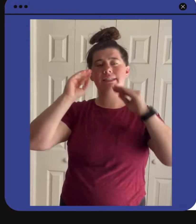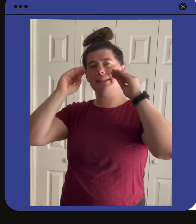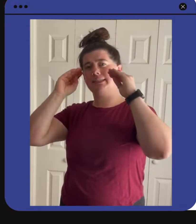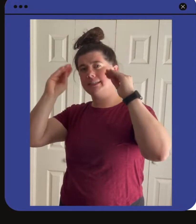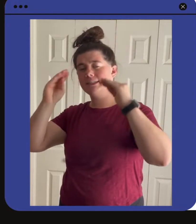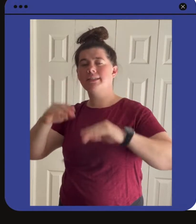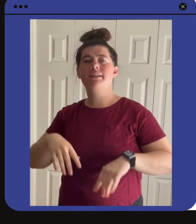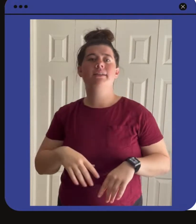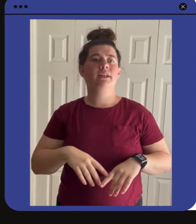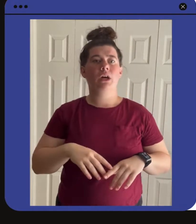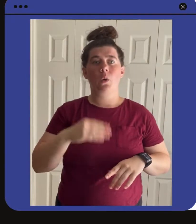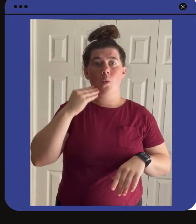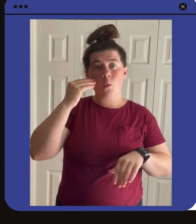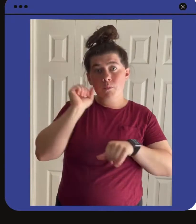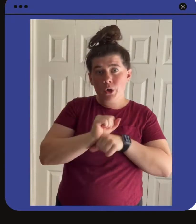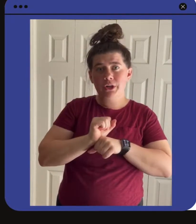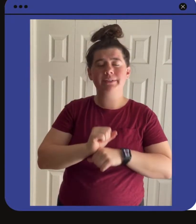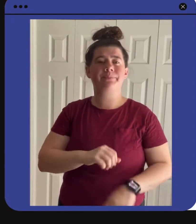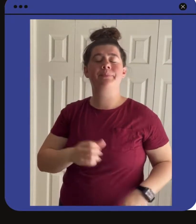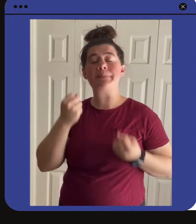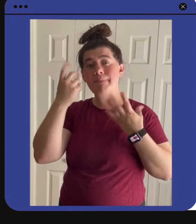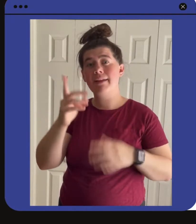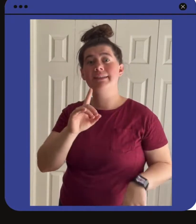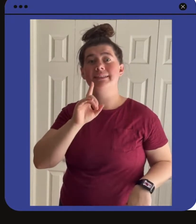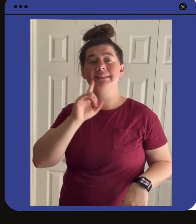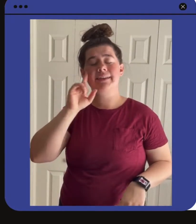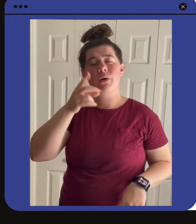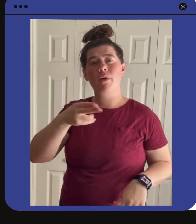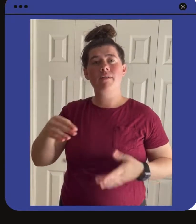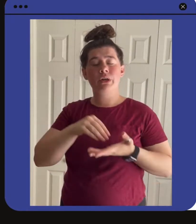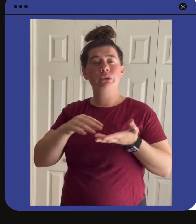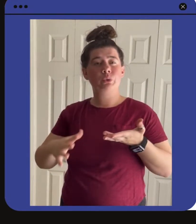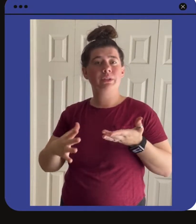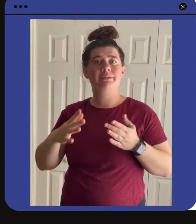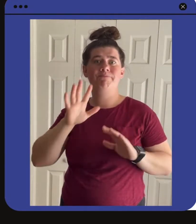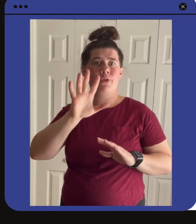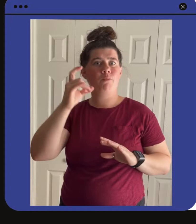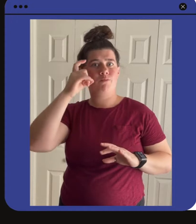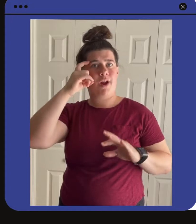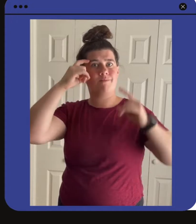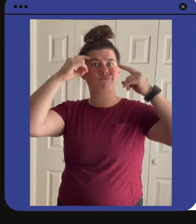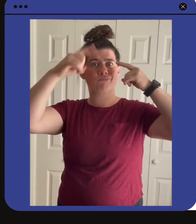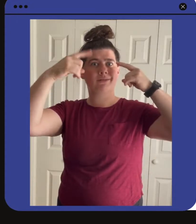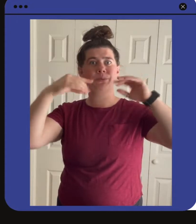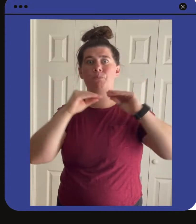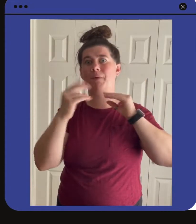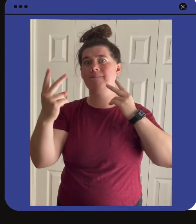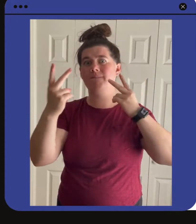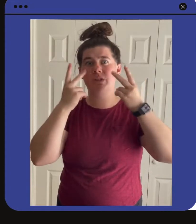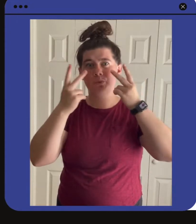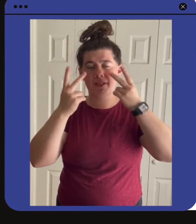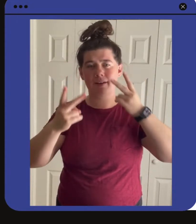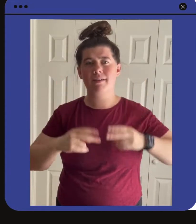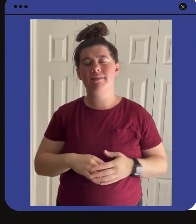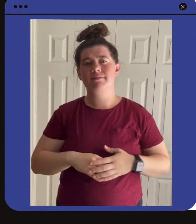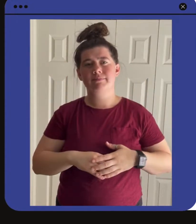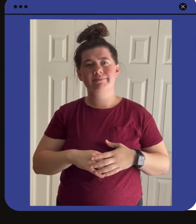presentation teaching and homework. Many deaf and hard-of-hearing students brain processes more visually